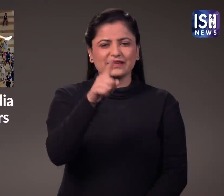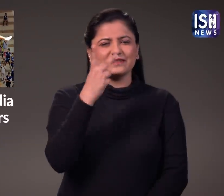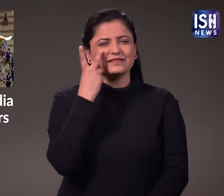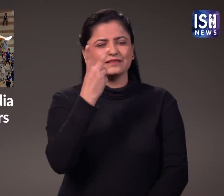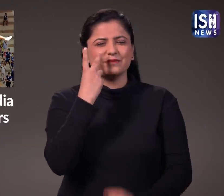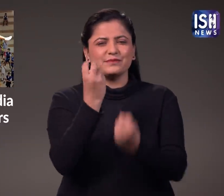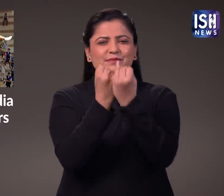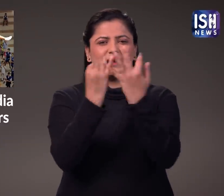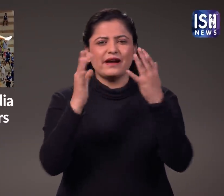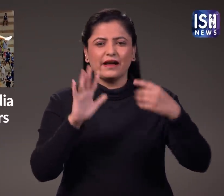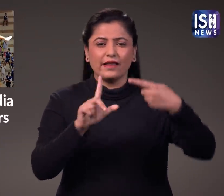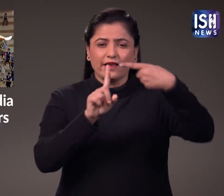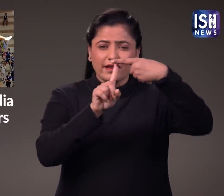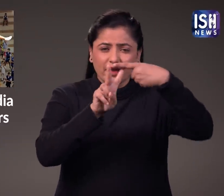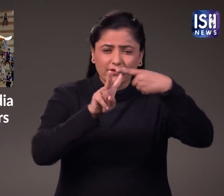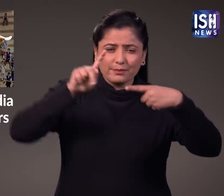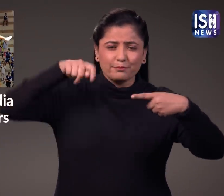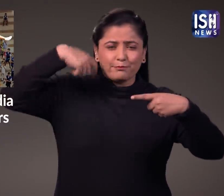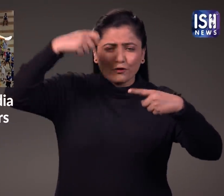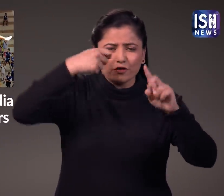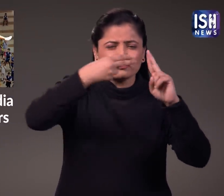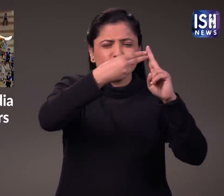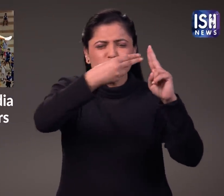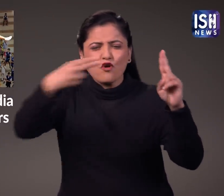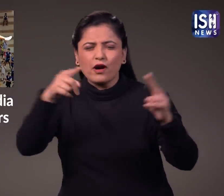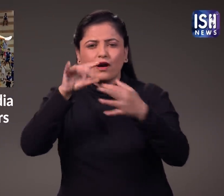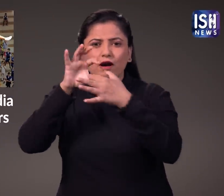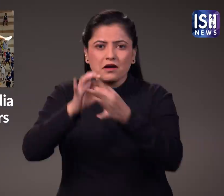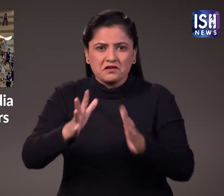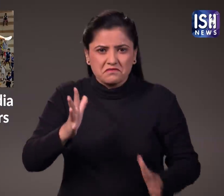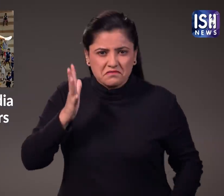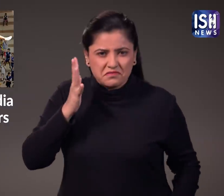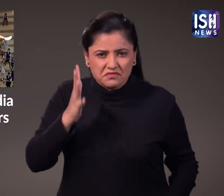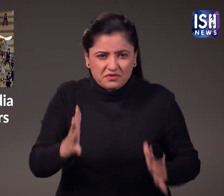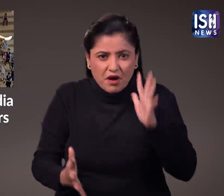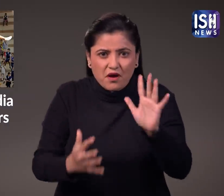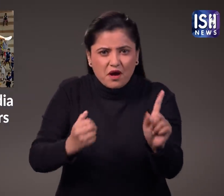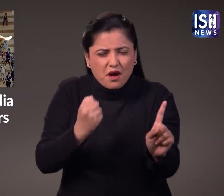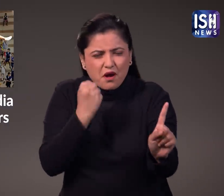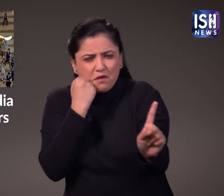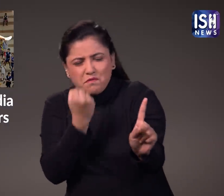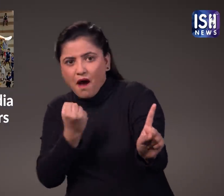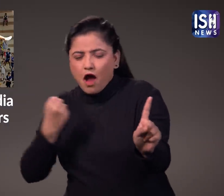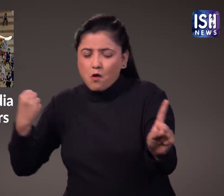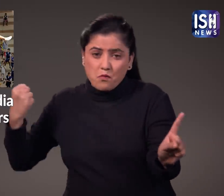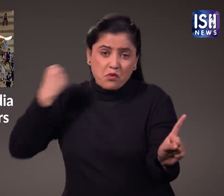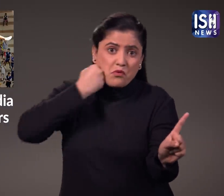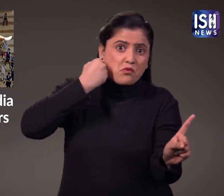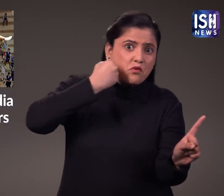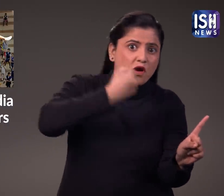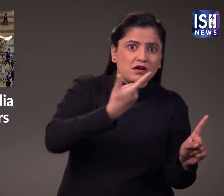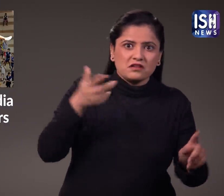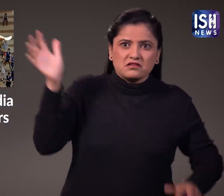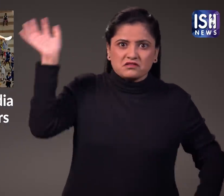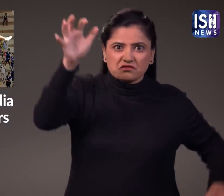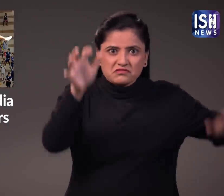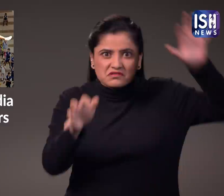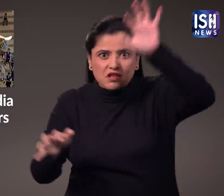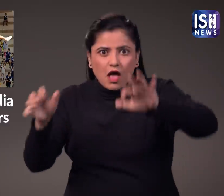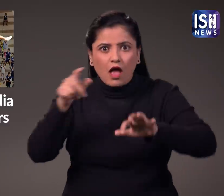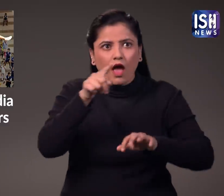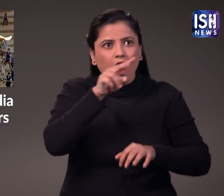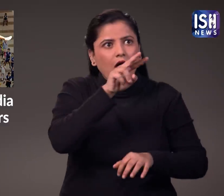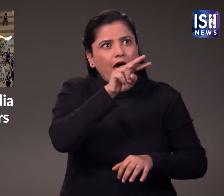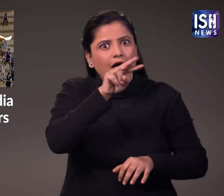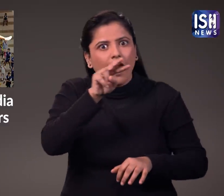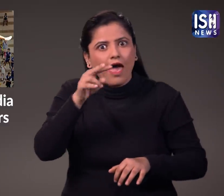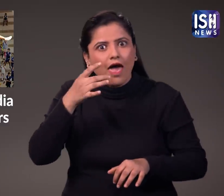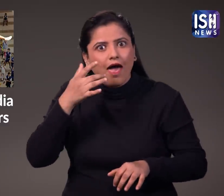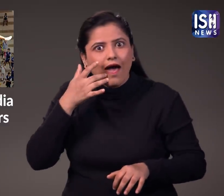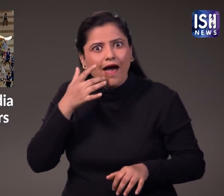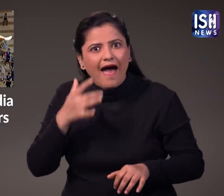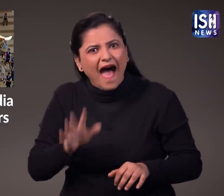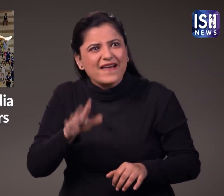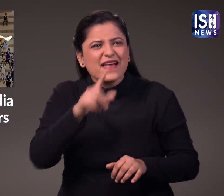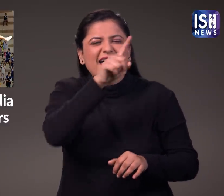You must have seen many superheroes on TV & movies.